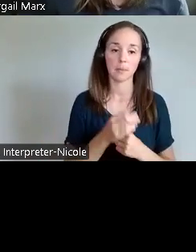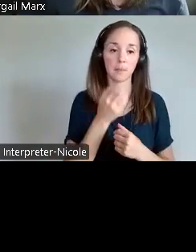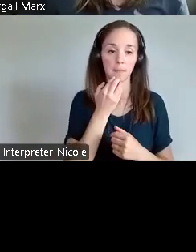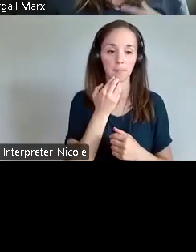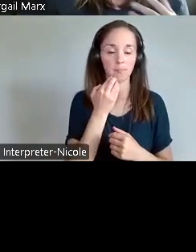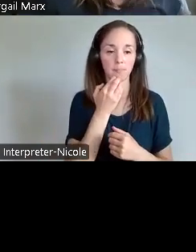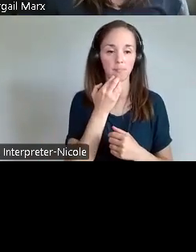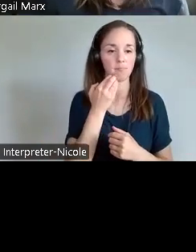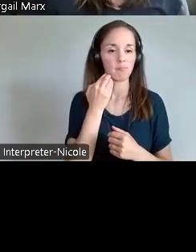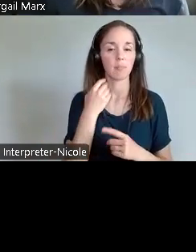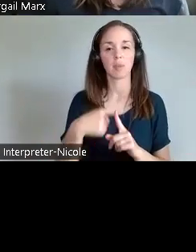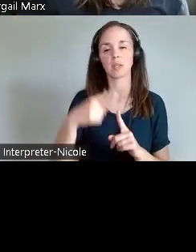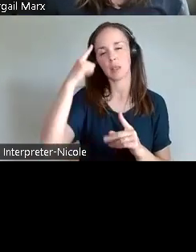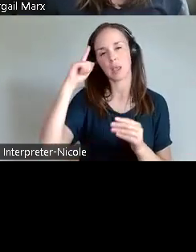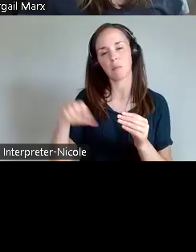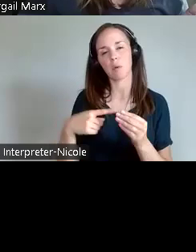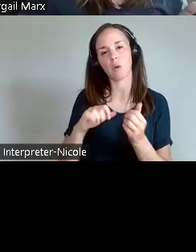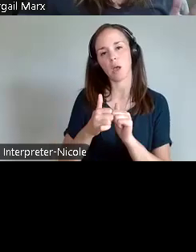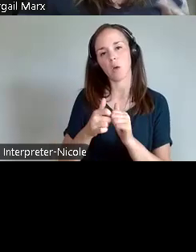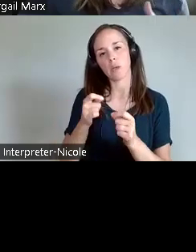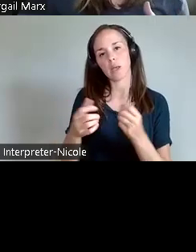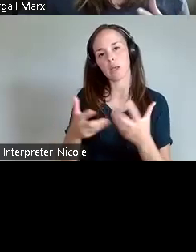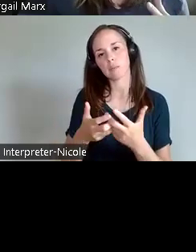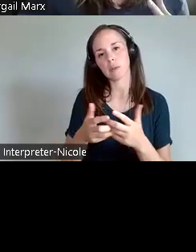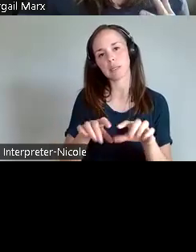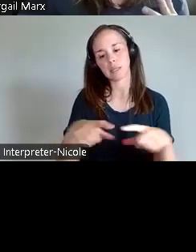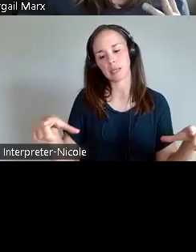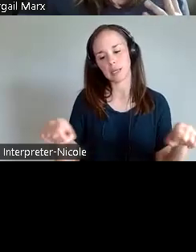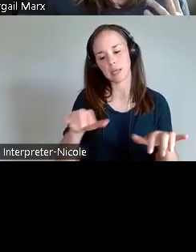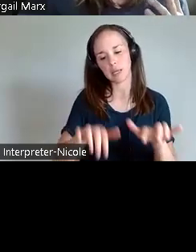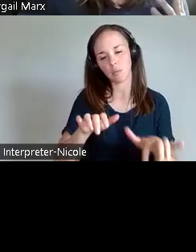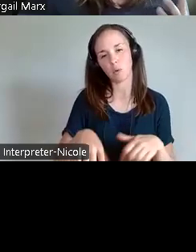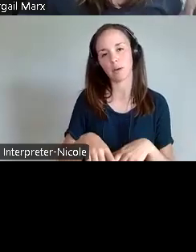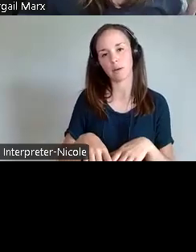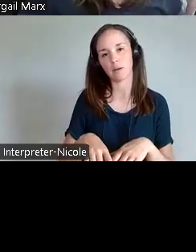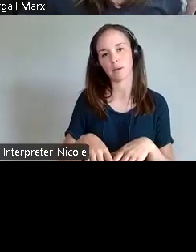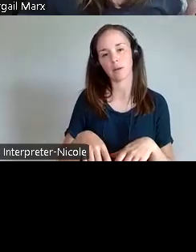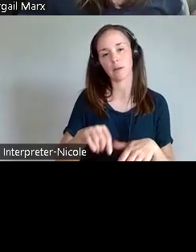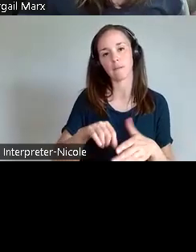related to customizability of the keyboard and the font size, and button size,